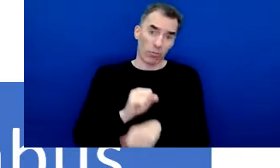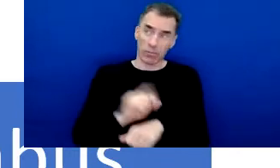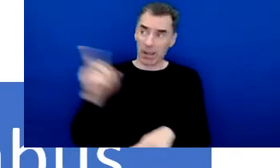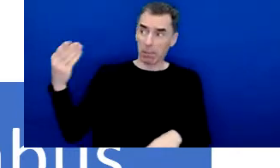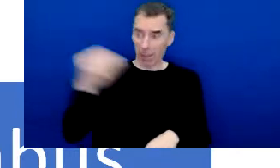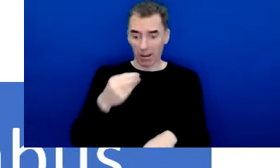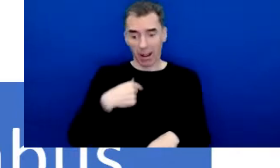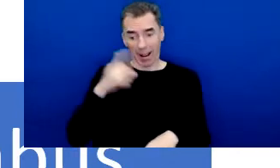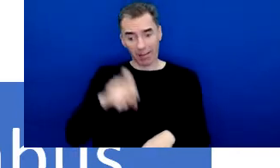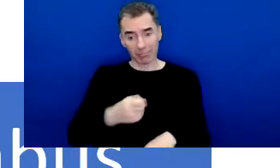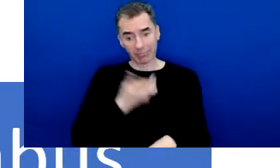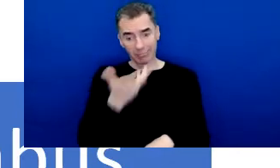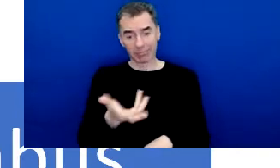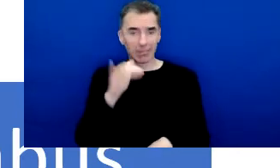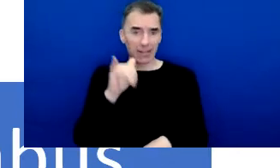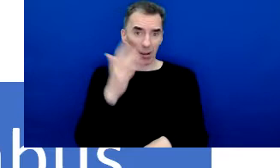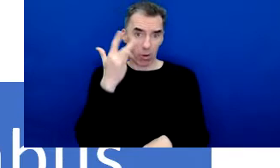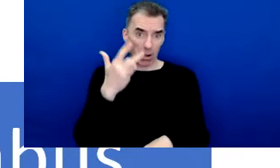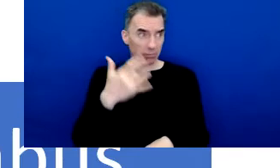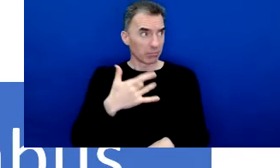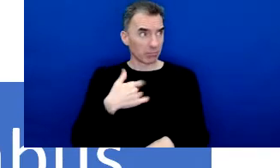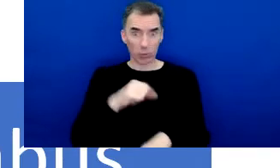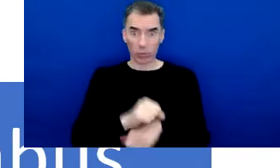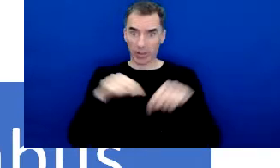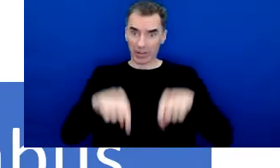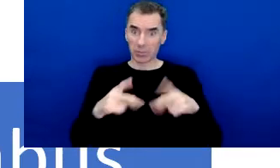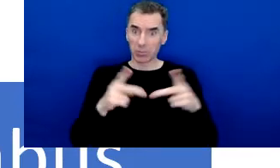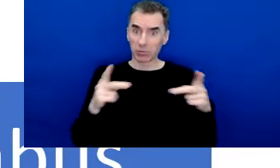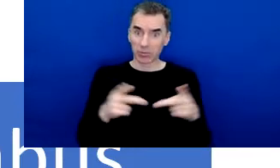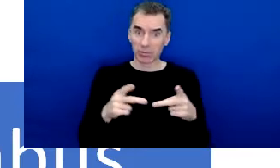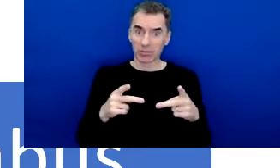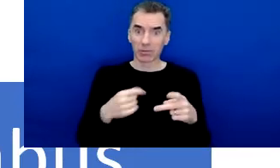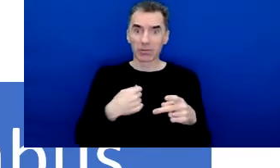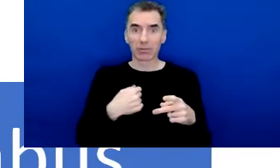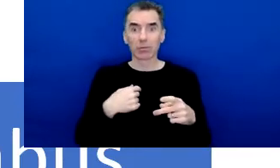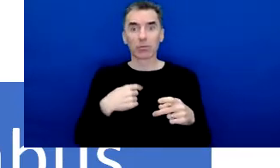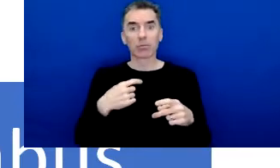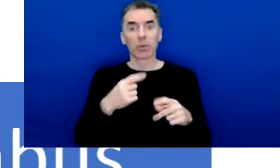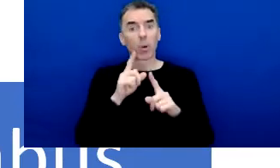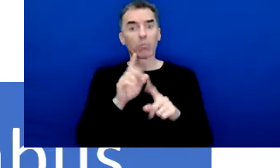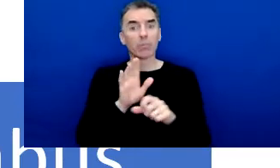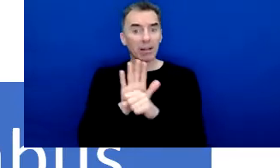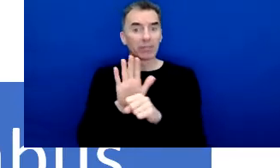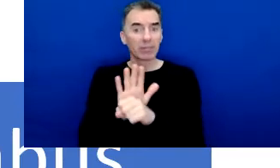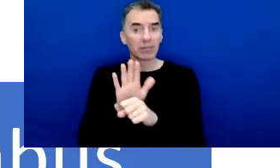and that's why I'm in this particular job, is to advocate for them.